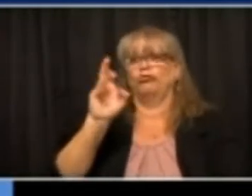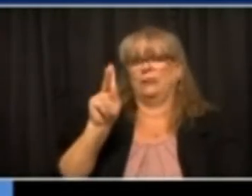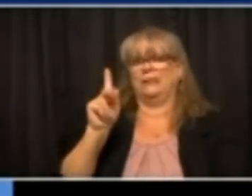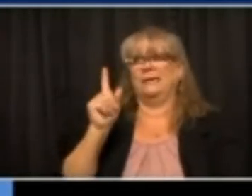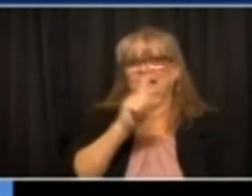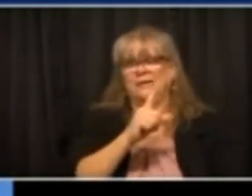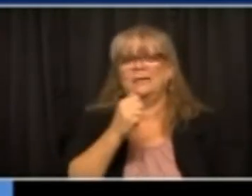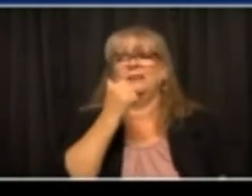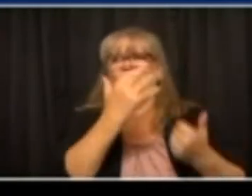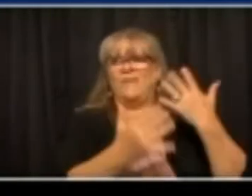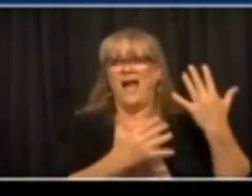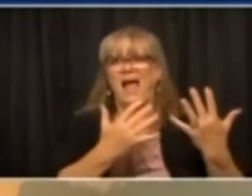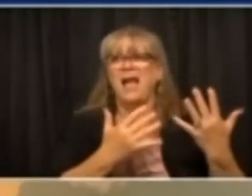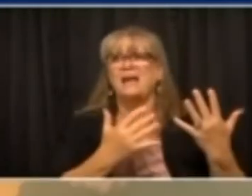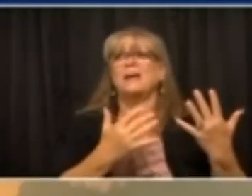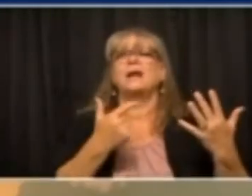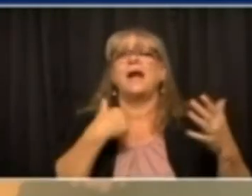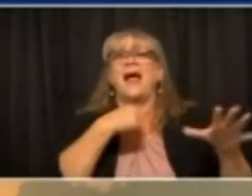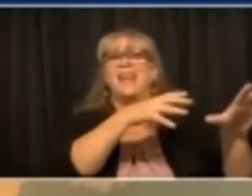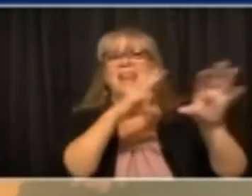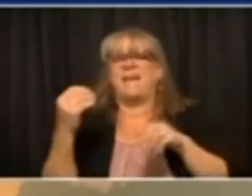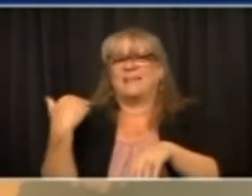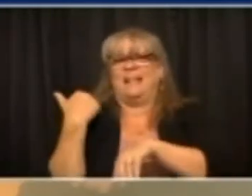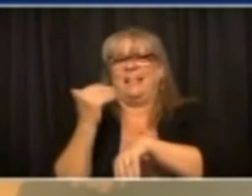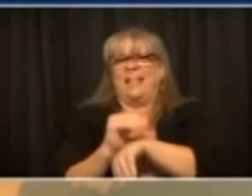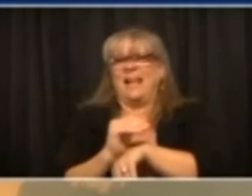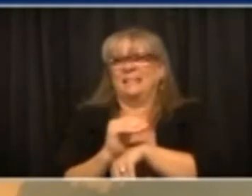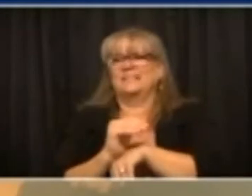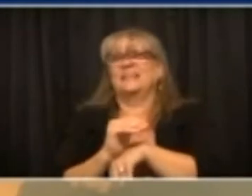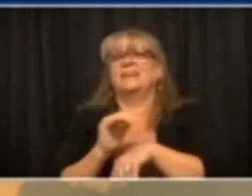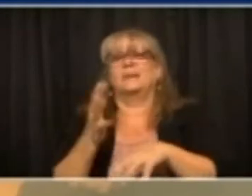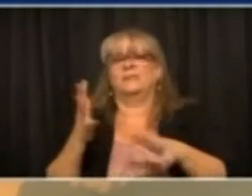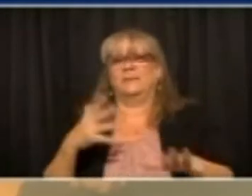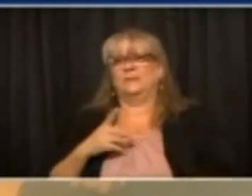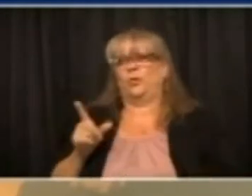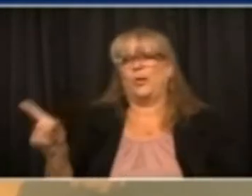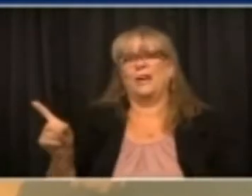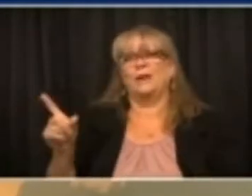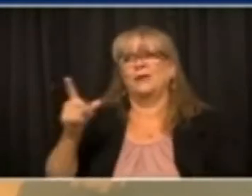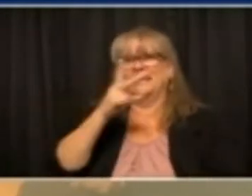last night so i was there friday through yesterday as the governor mentioned this